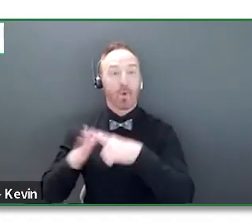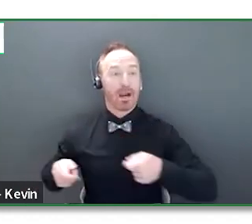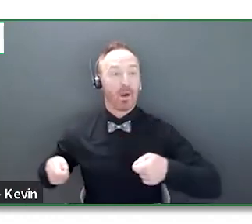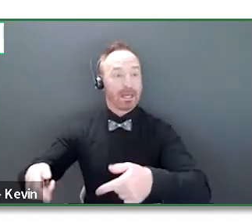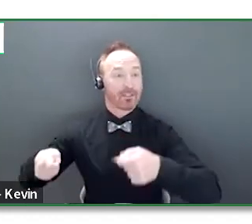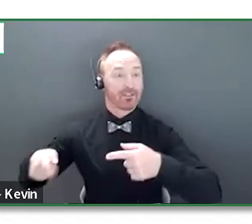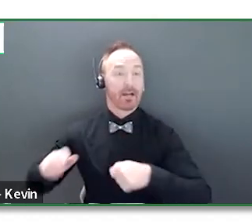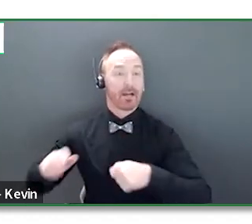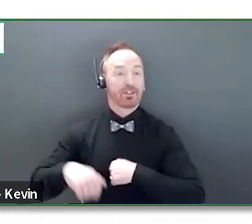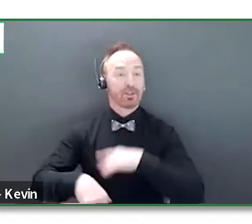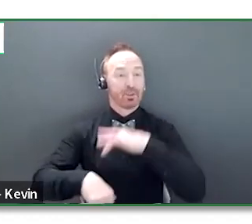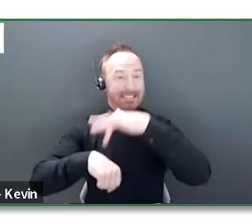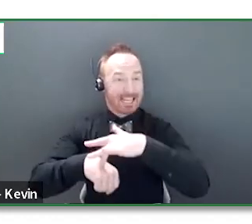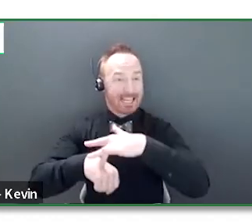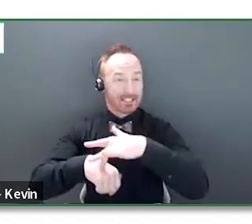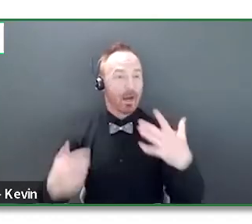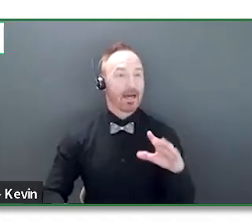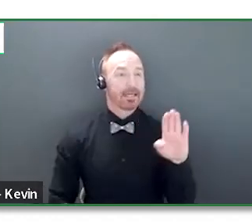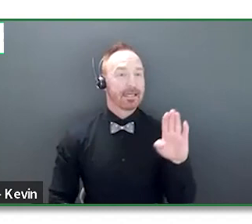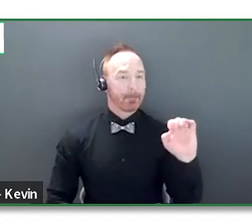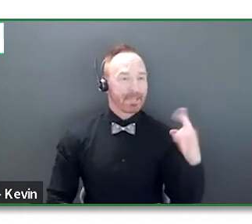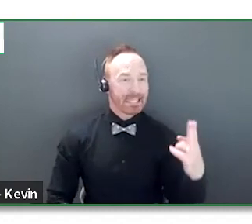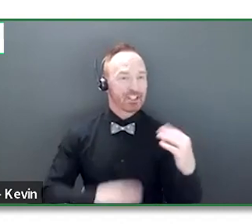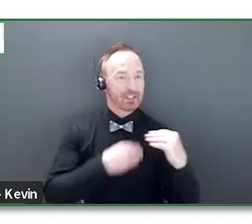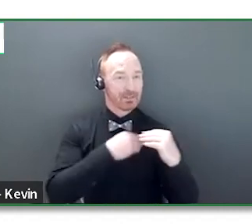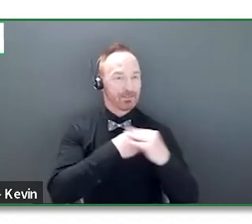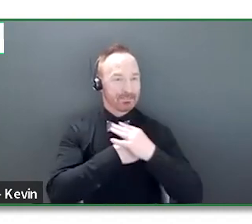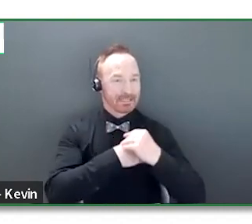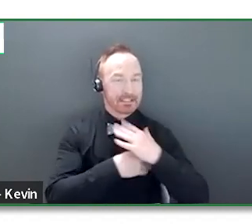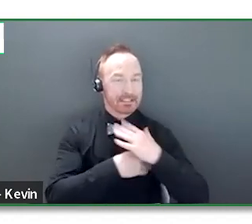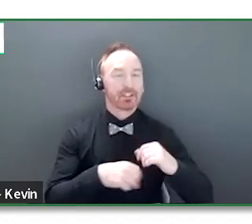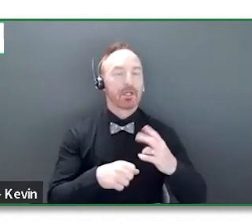right. So there's definitely a great meaningful